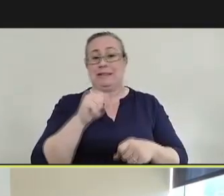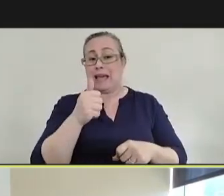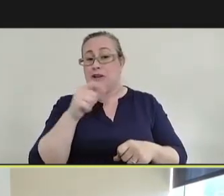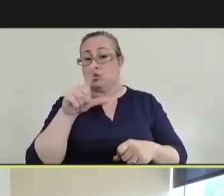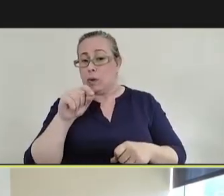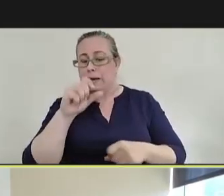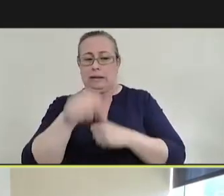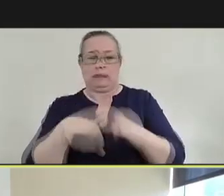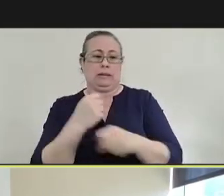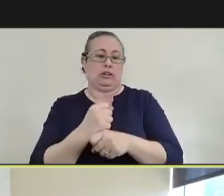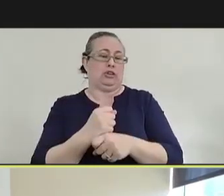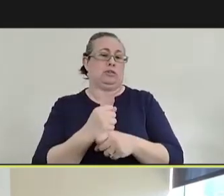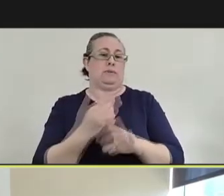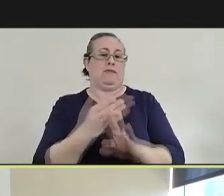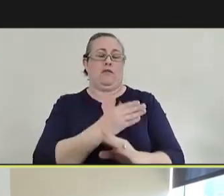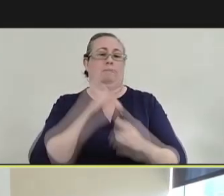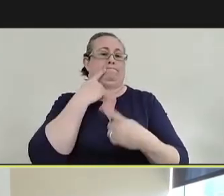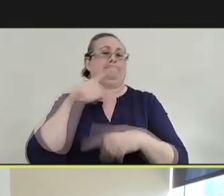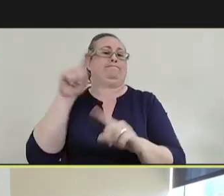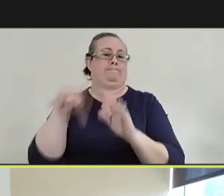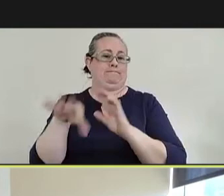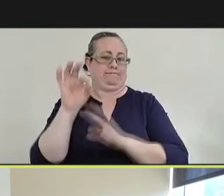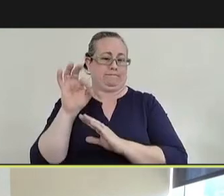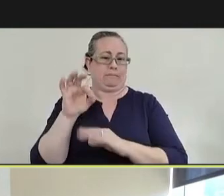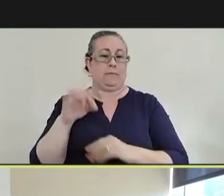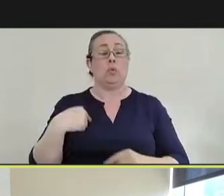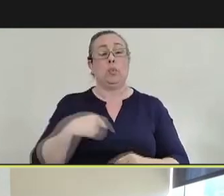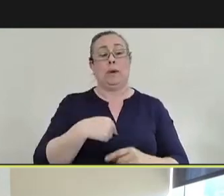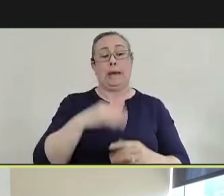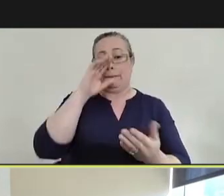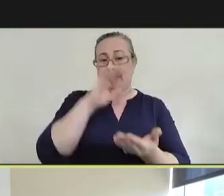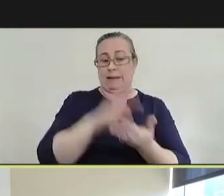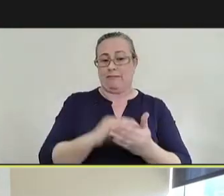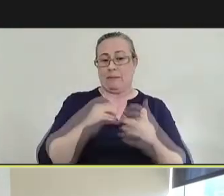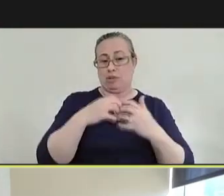we'll see in the next slides, we believe that machine learning has the potential to